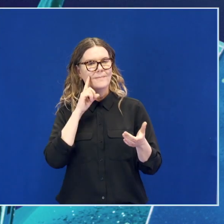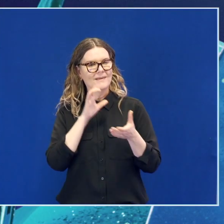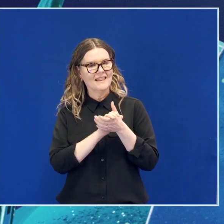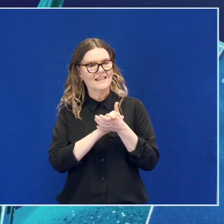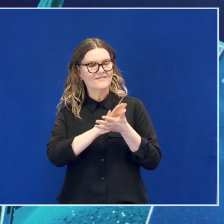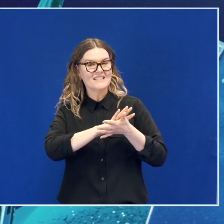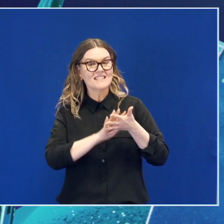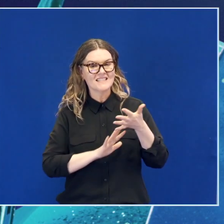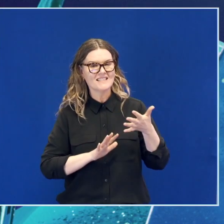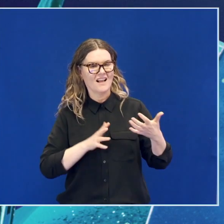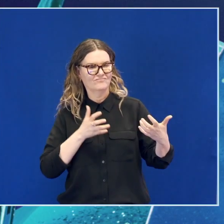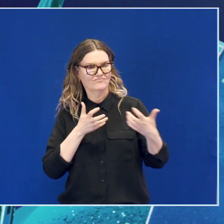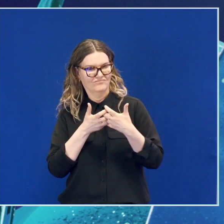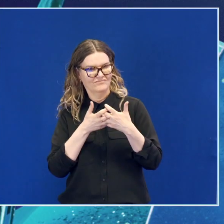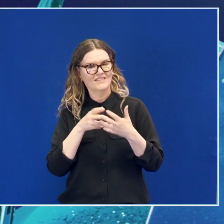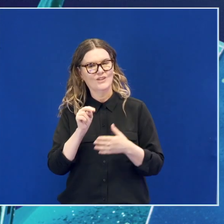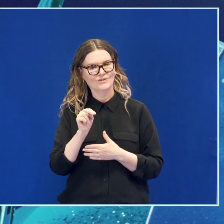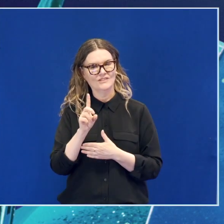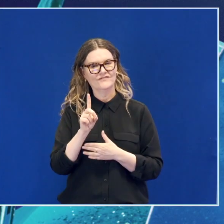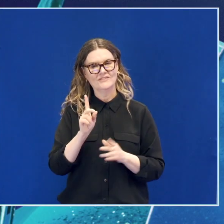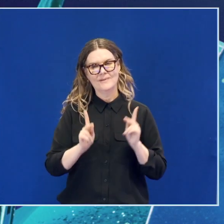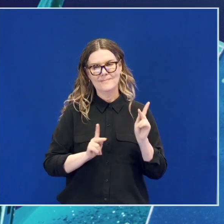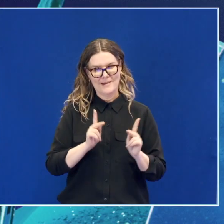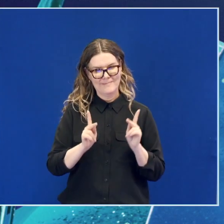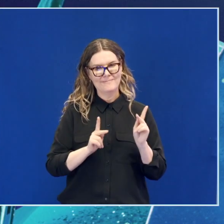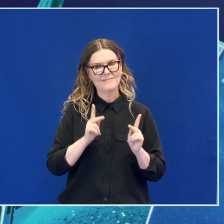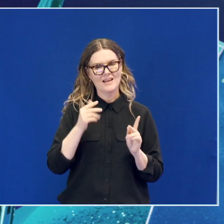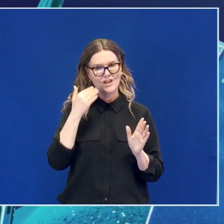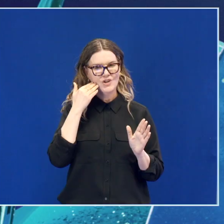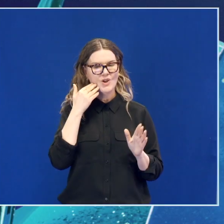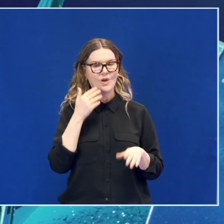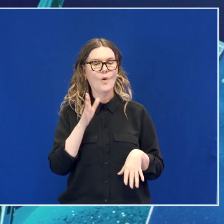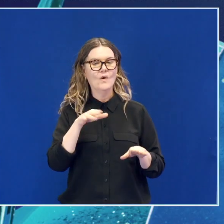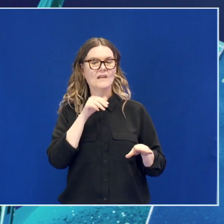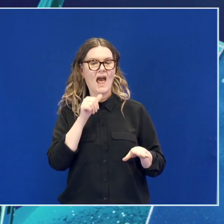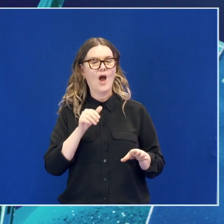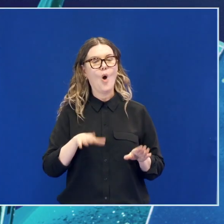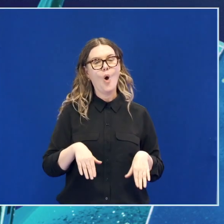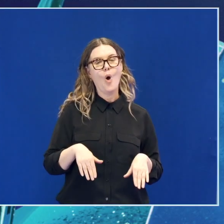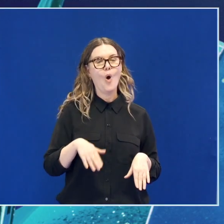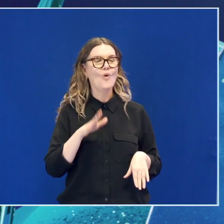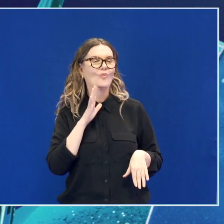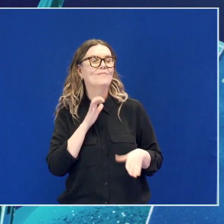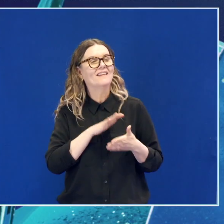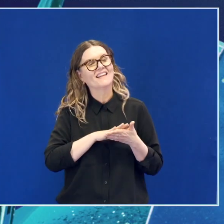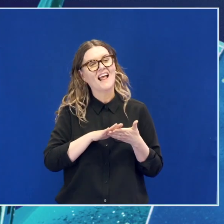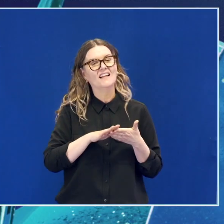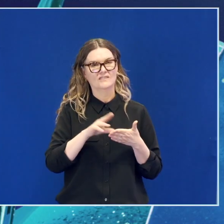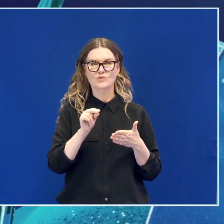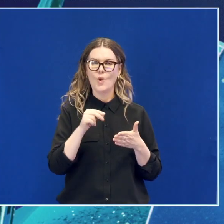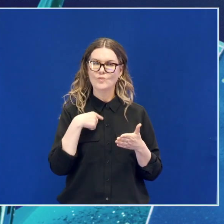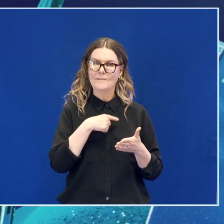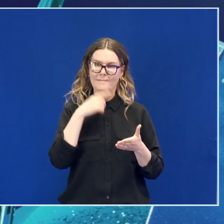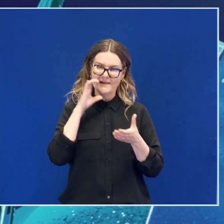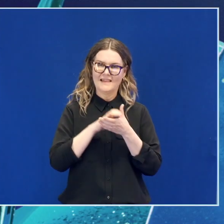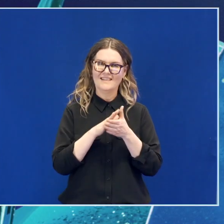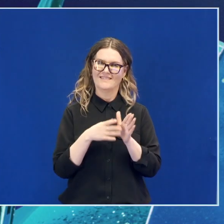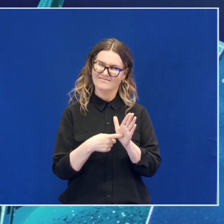of the employees of the future. So for me, it's interesting. Another humorous anecdote is